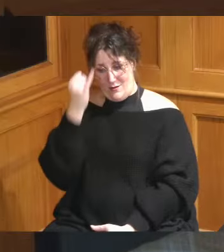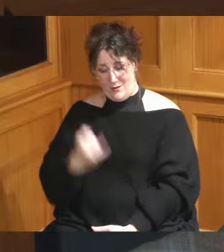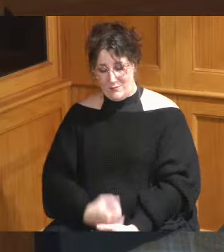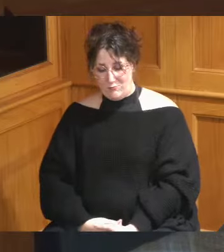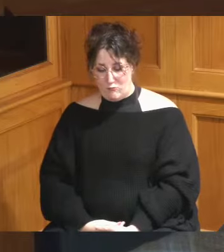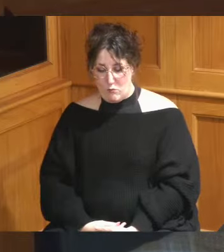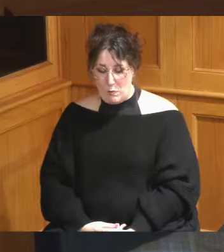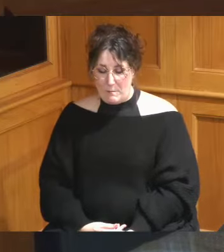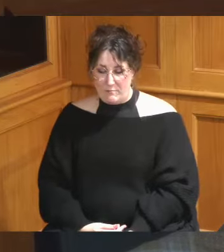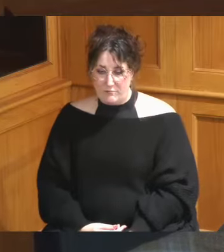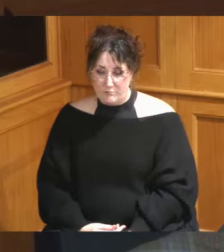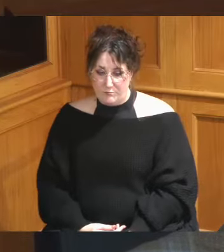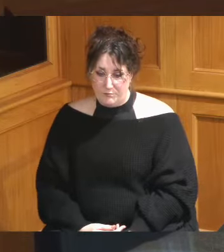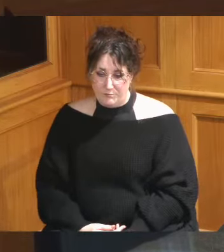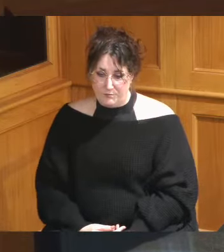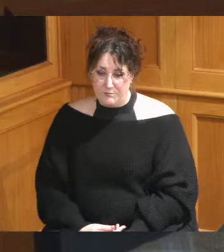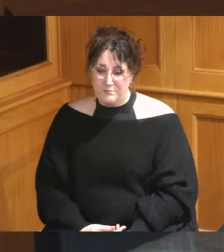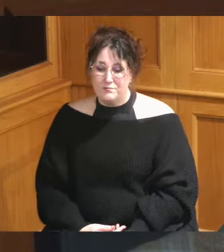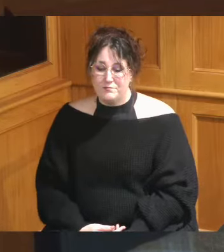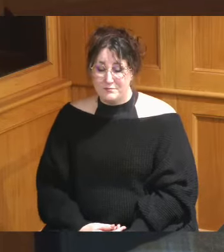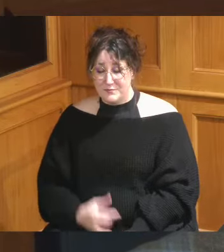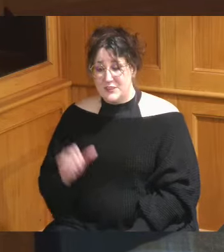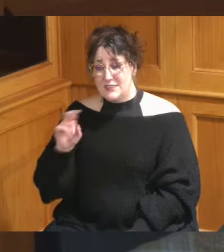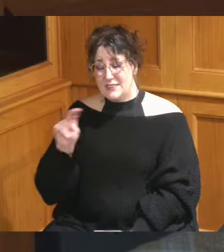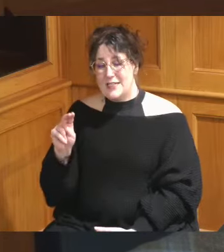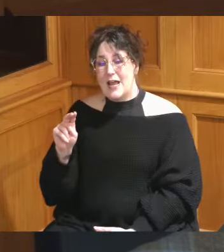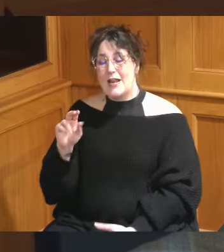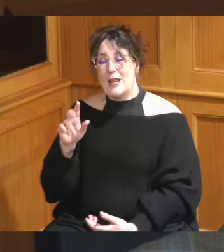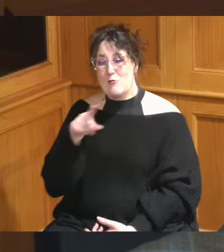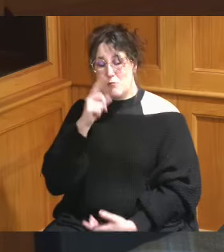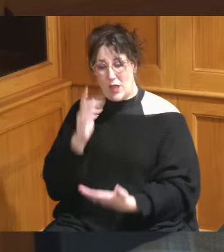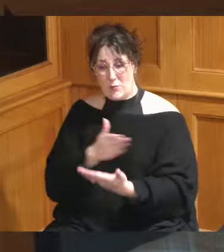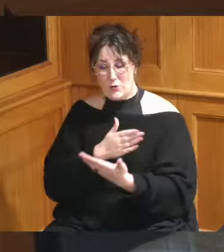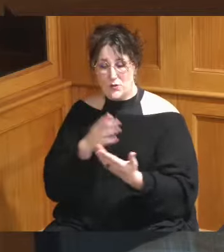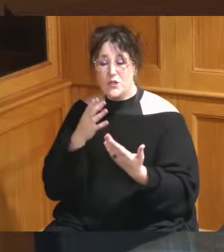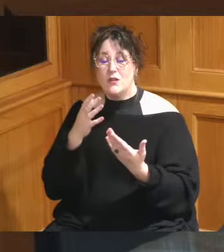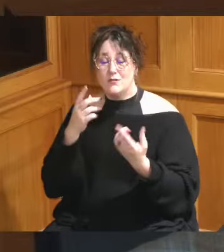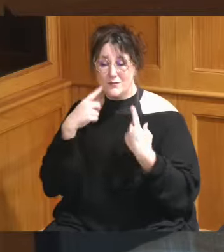I'm also happy since a black means walk fame's in here because it's funded through restricted funds,